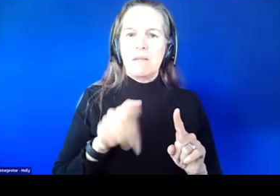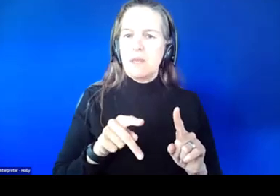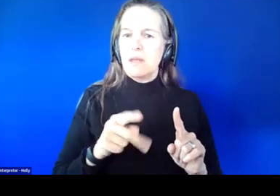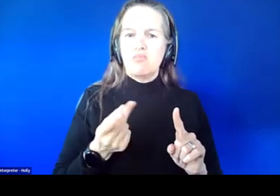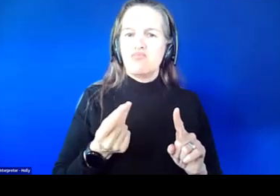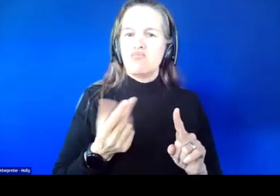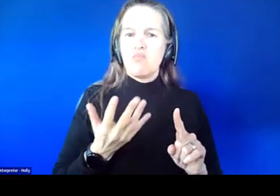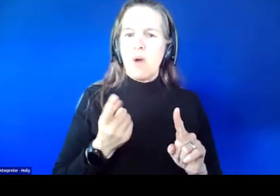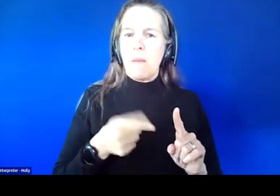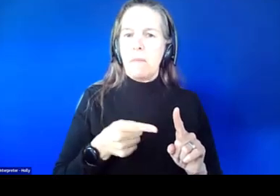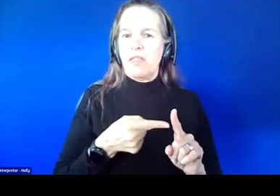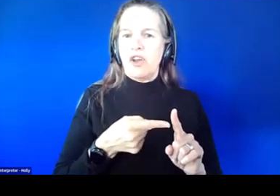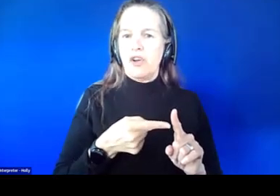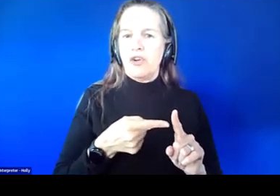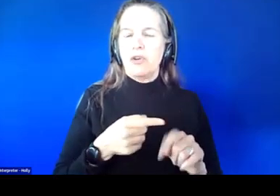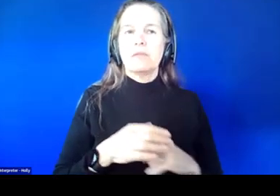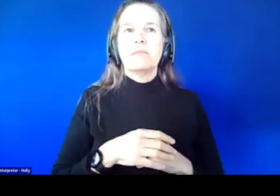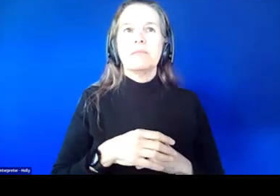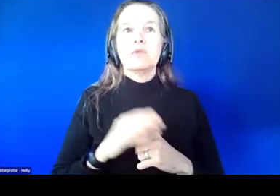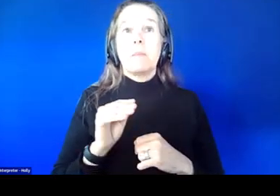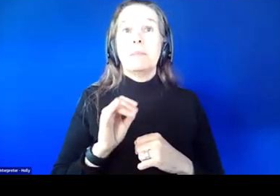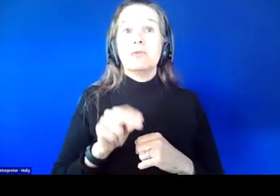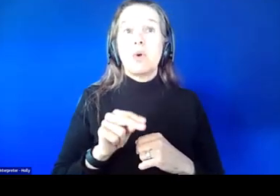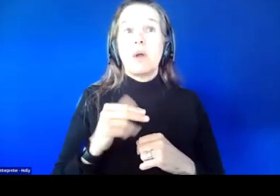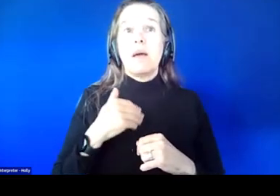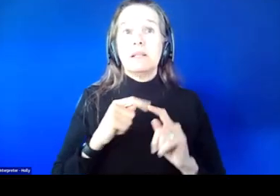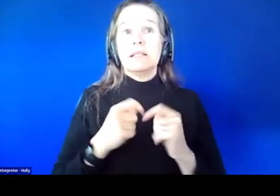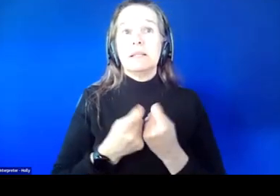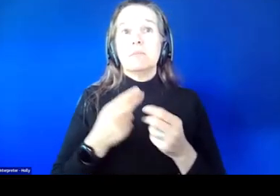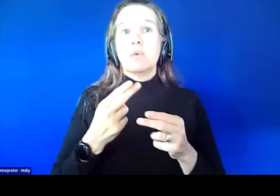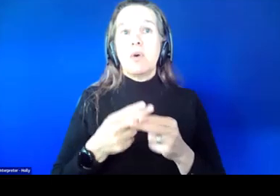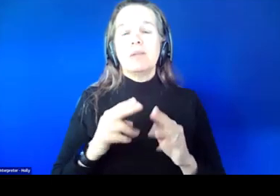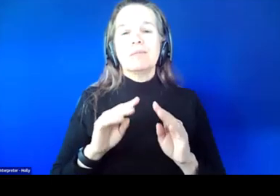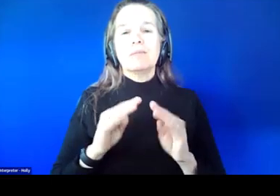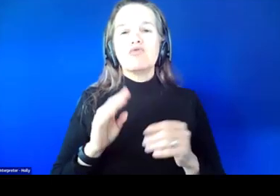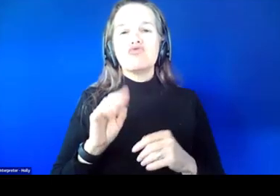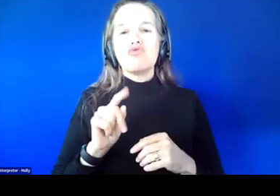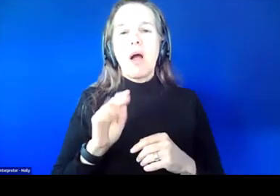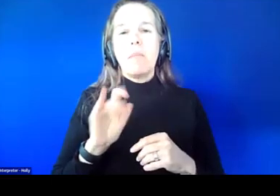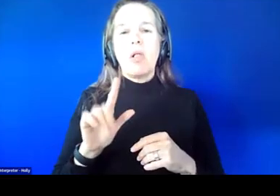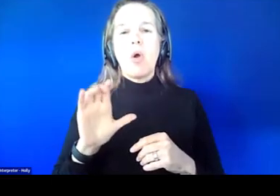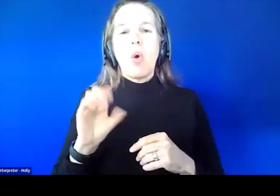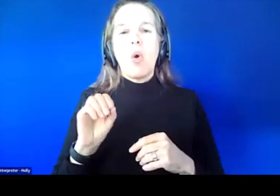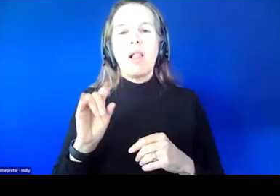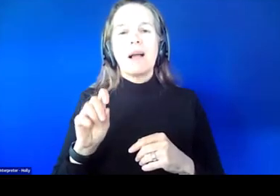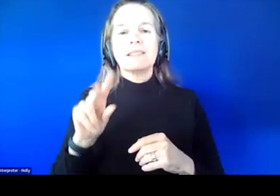So in Minnesota we have a team called the tribal collective and we are housed within the Minnesota